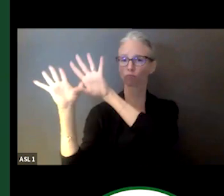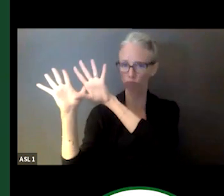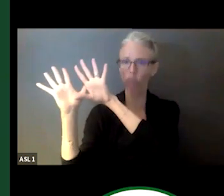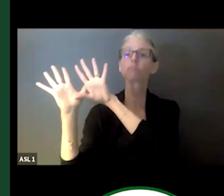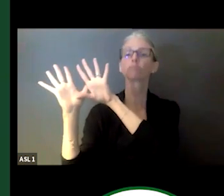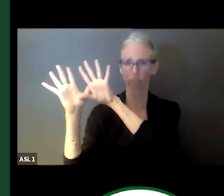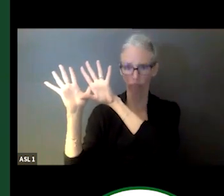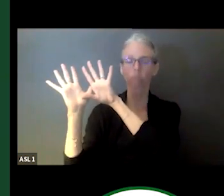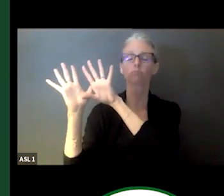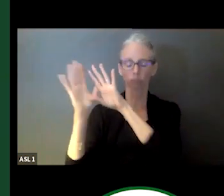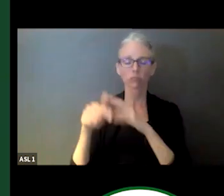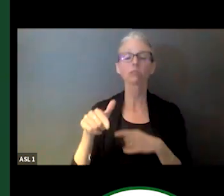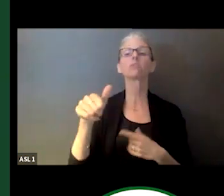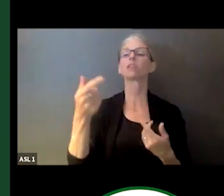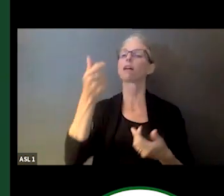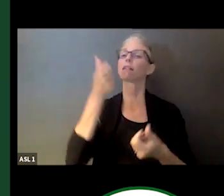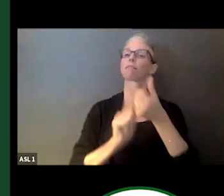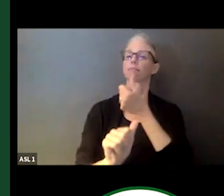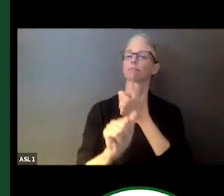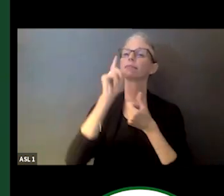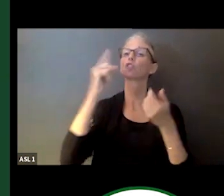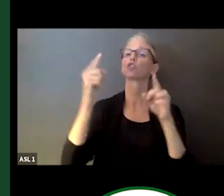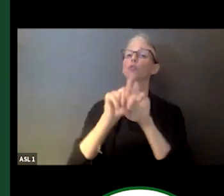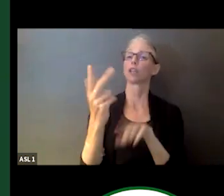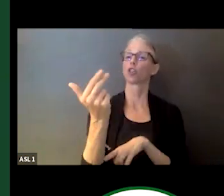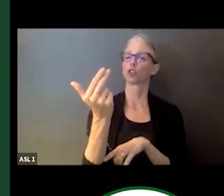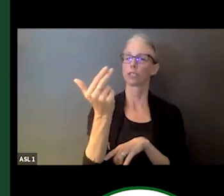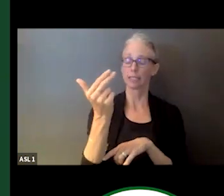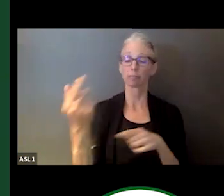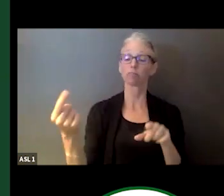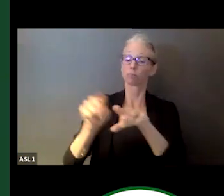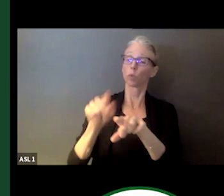Between the Mississauga of the Credit Nation and the Crown.